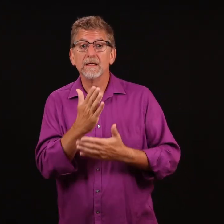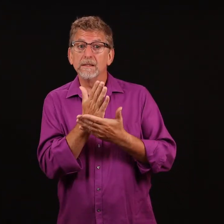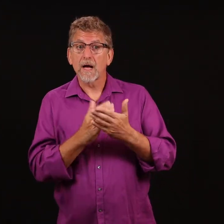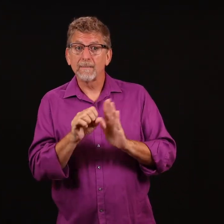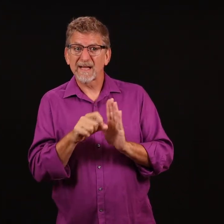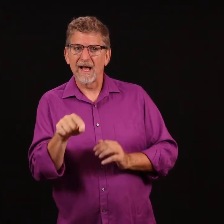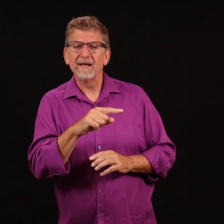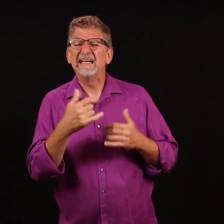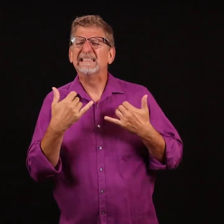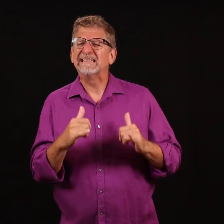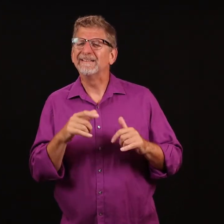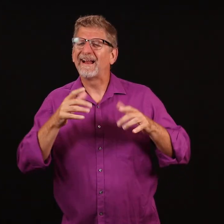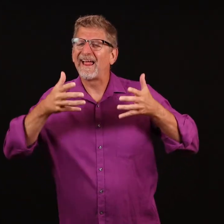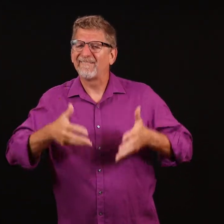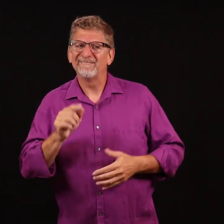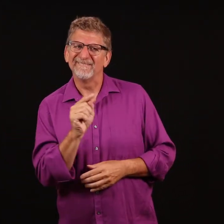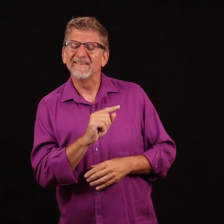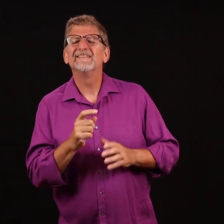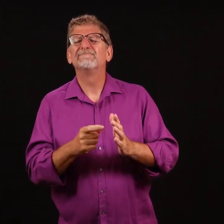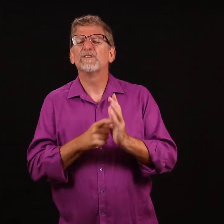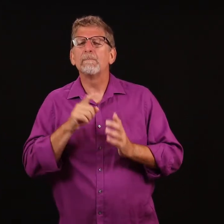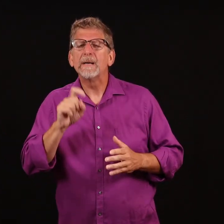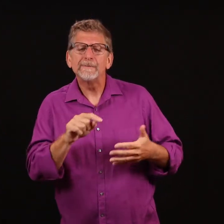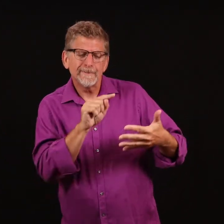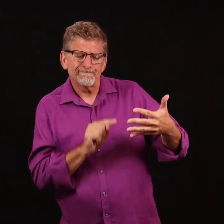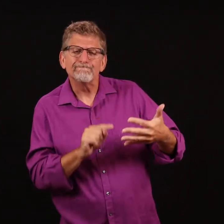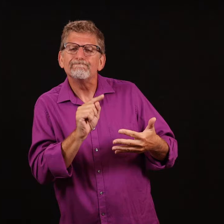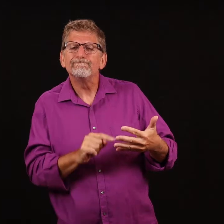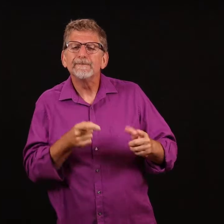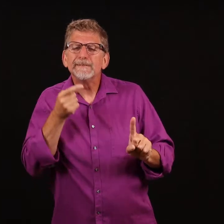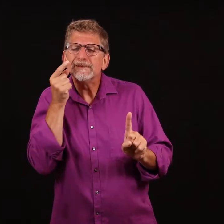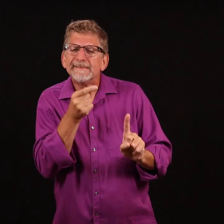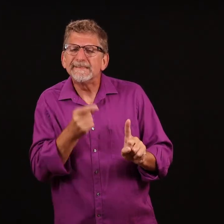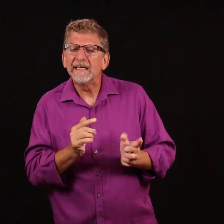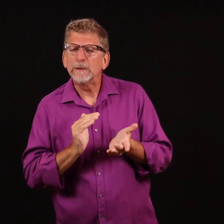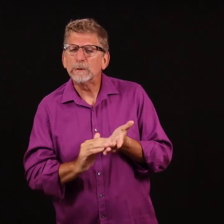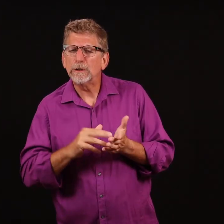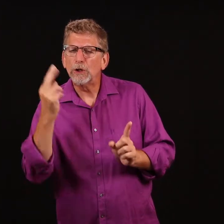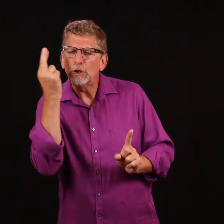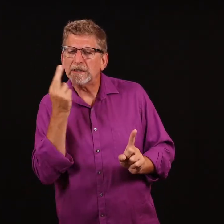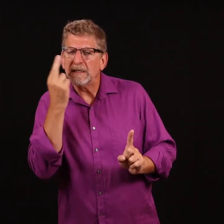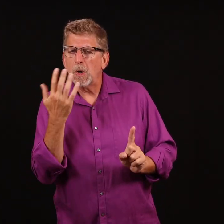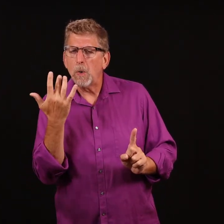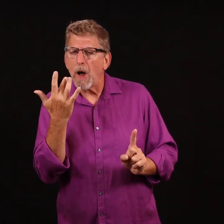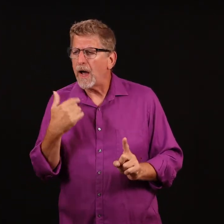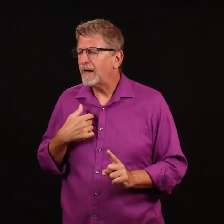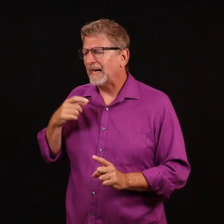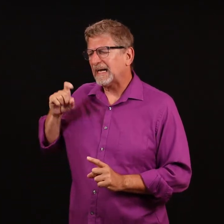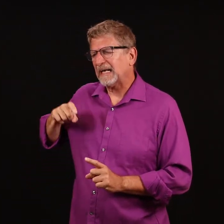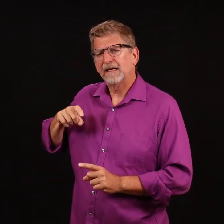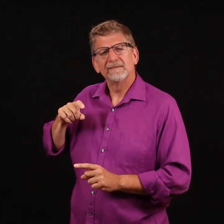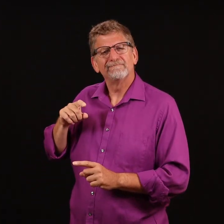However, those remaining states still do require reasoning